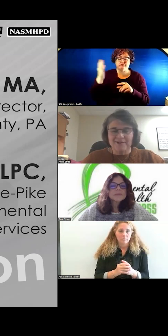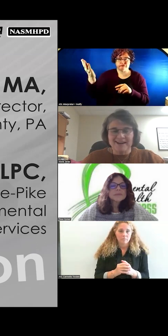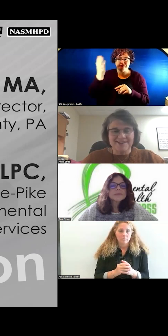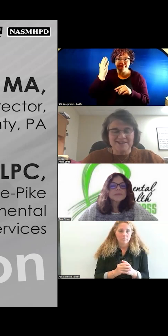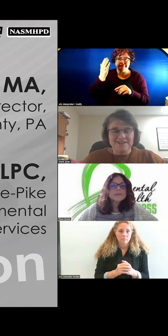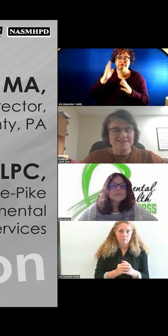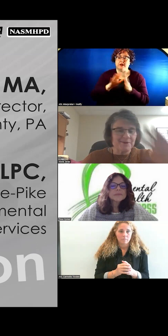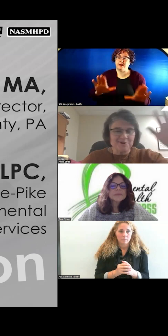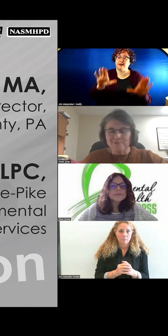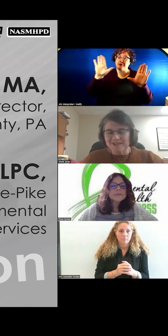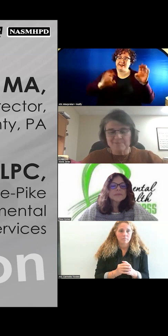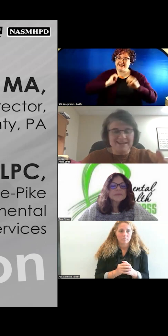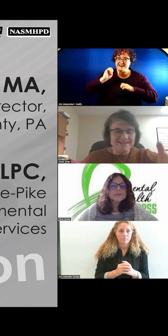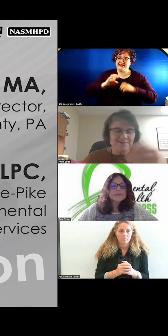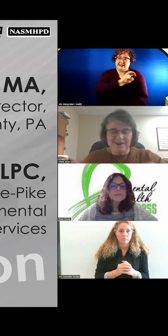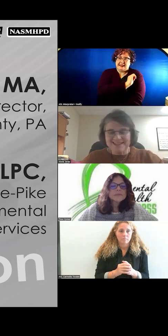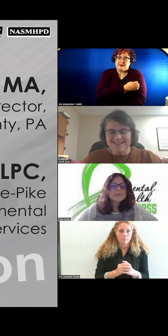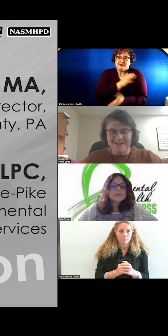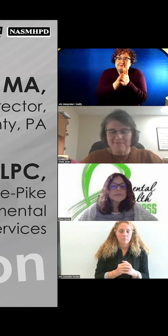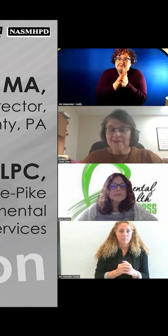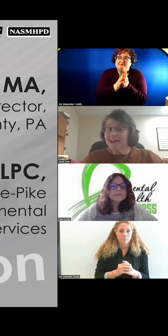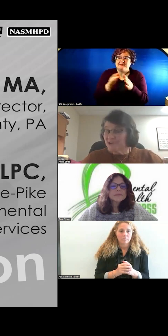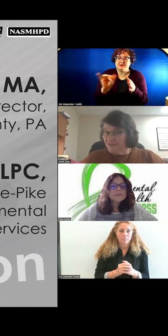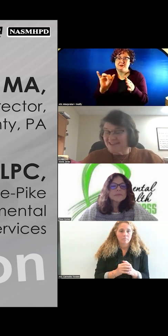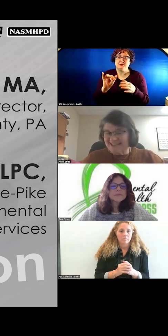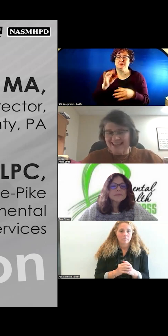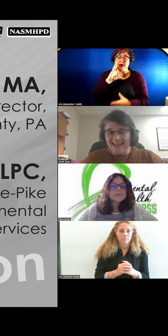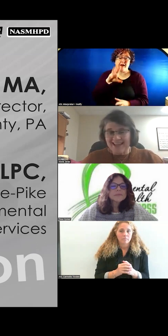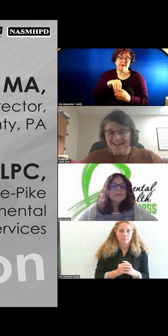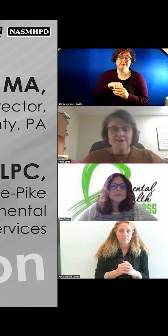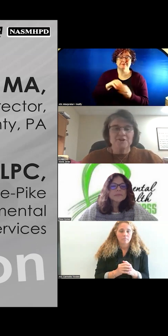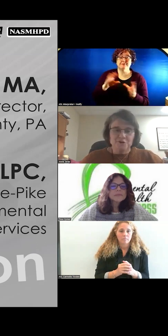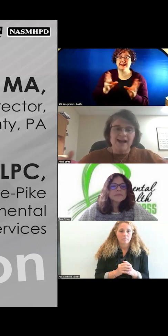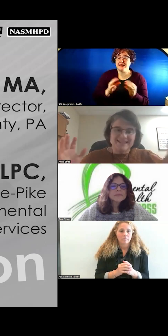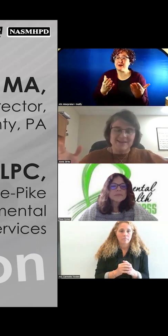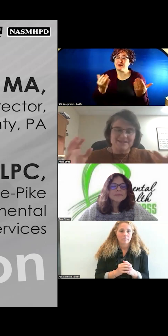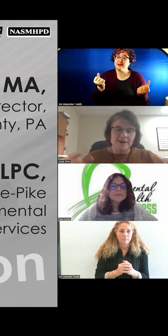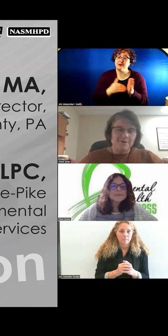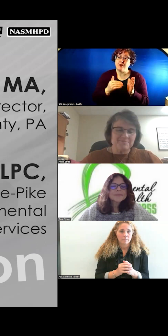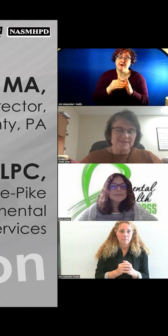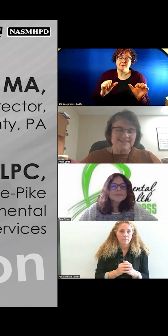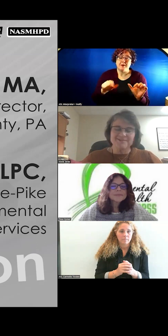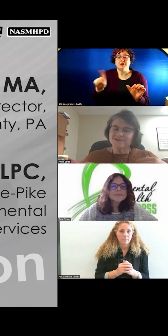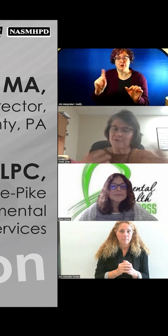OF GREAT ENERGY. AS SOMEONE WHO PARTICIPATES IN THE CRISIS JAM AS OFTEN AS I CAN, YOU GUYS KEEP US GOING.